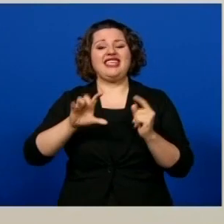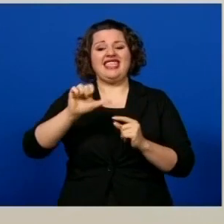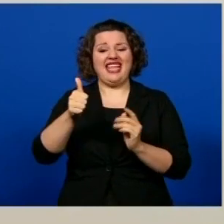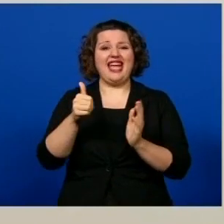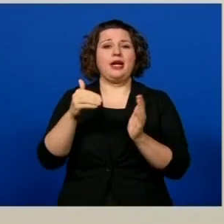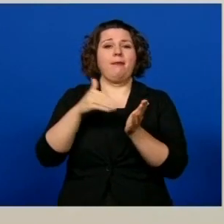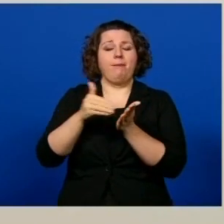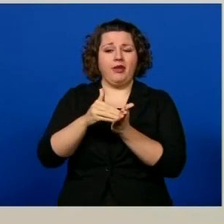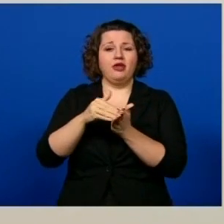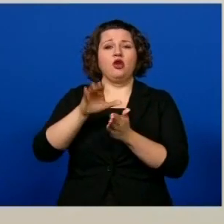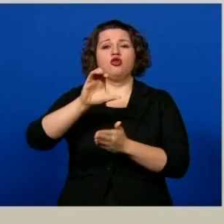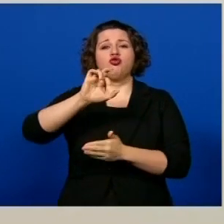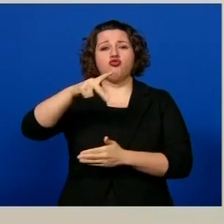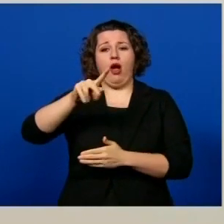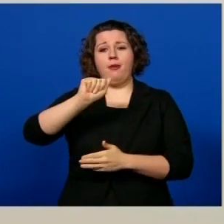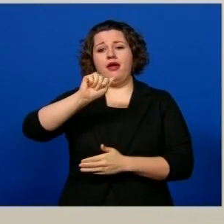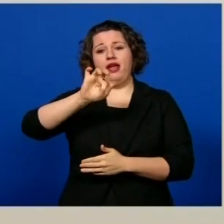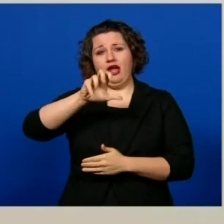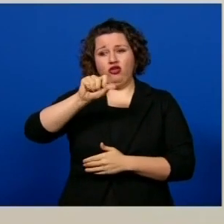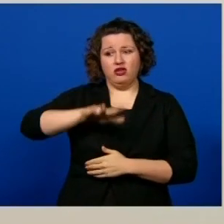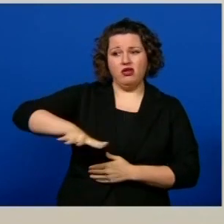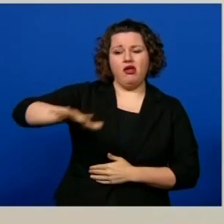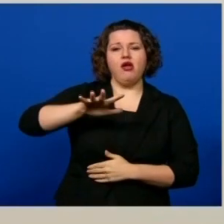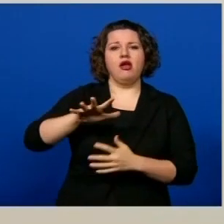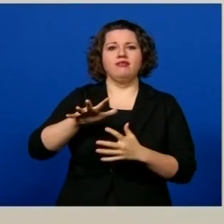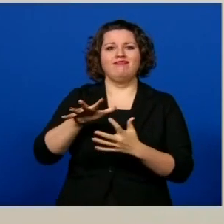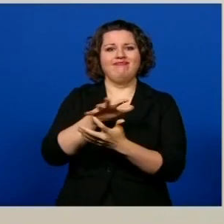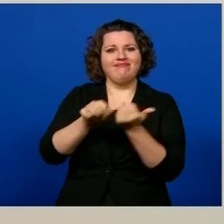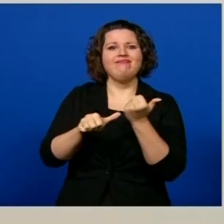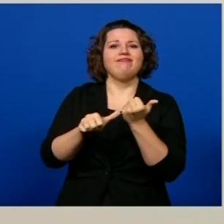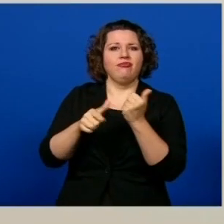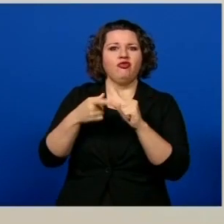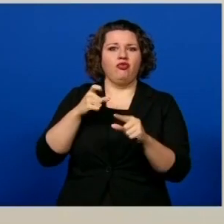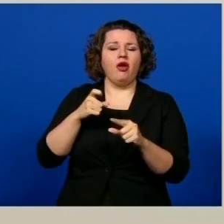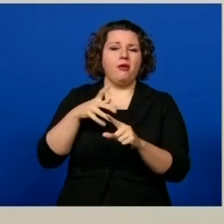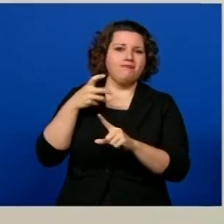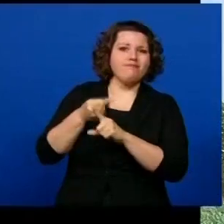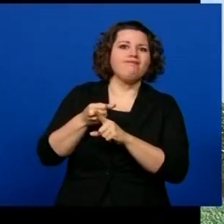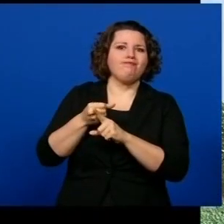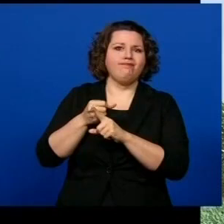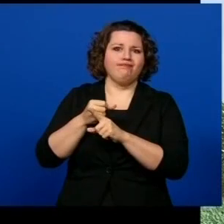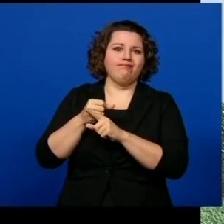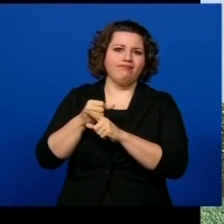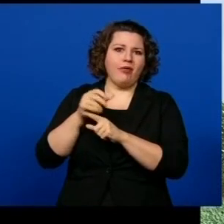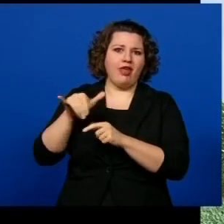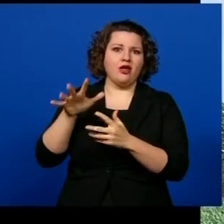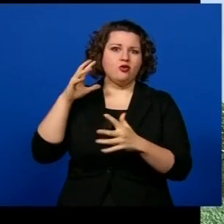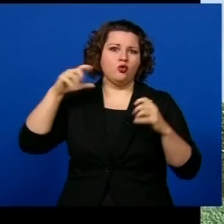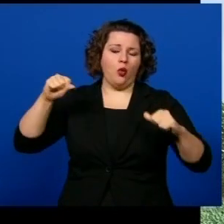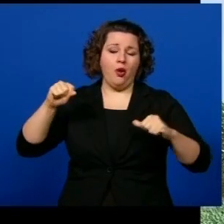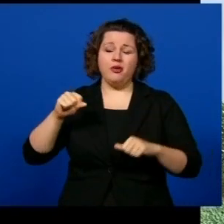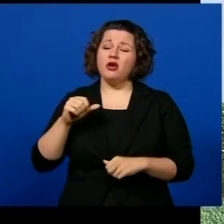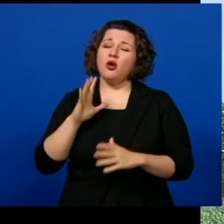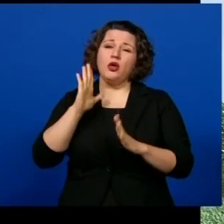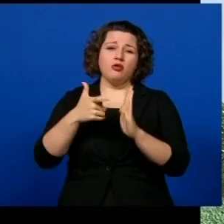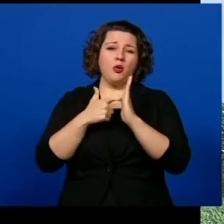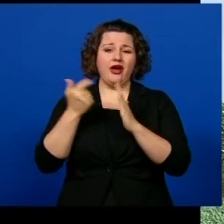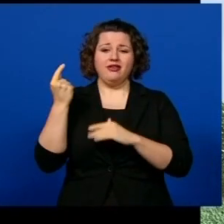acres have been impacted by the storms, although it will take days or weeks to know the full scope of damage,